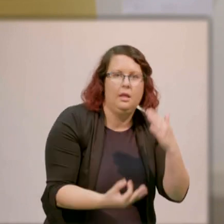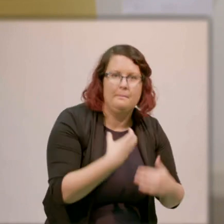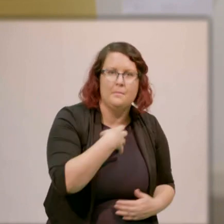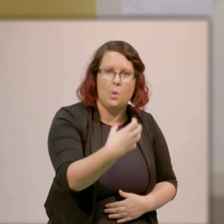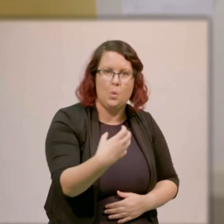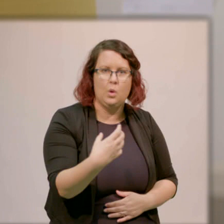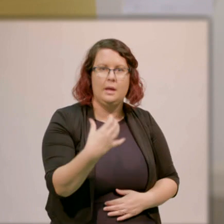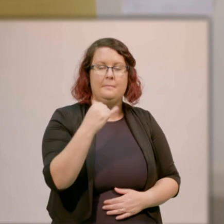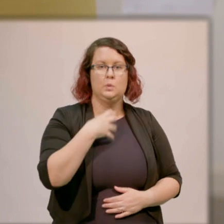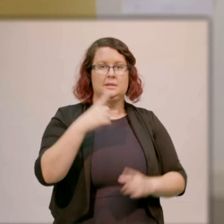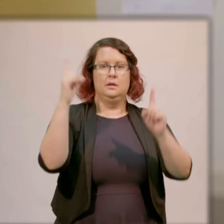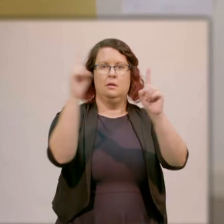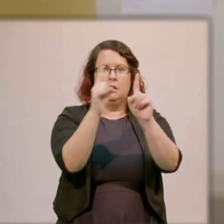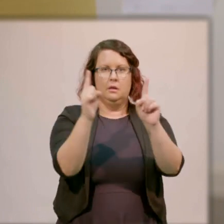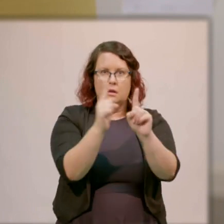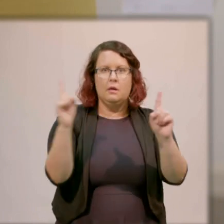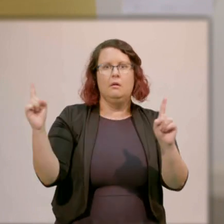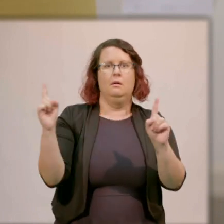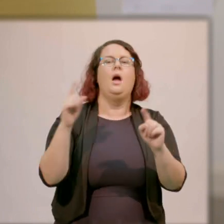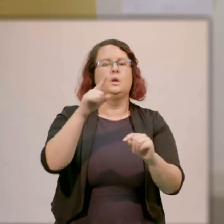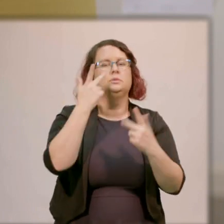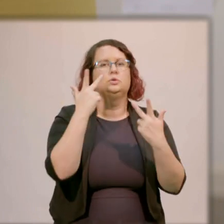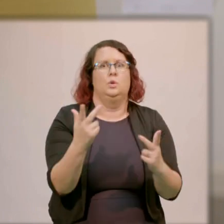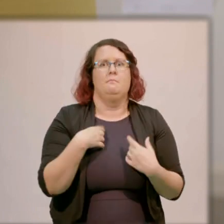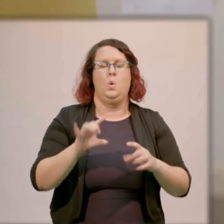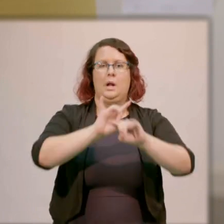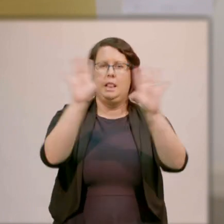because it may make a clearer visual statement.